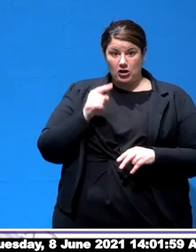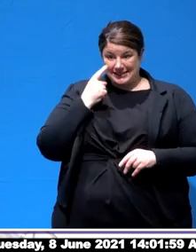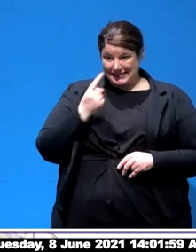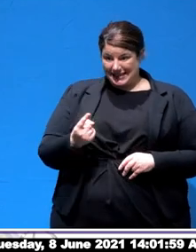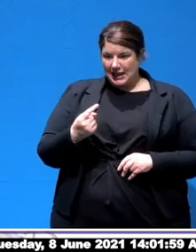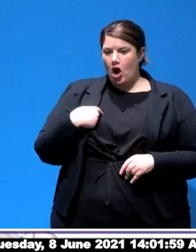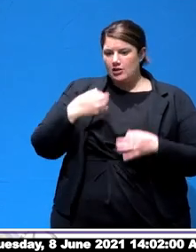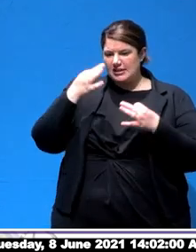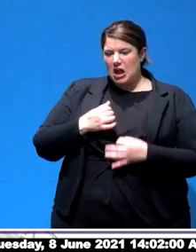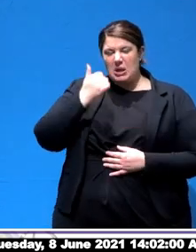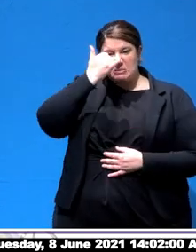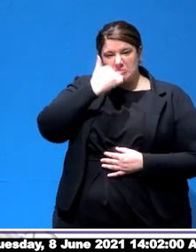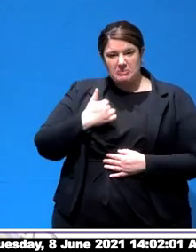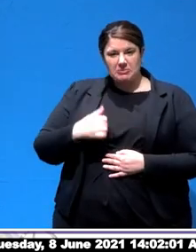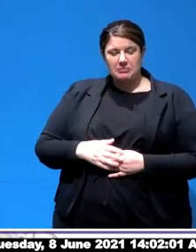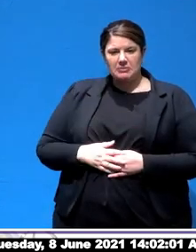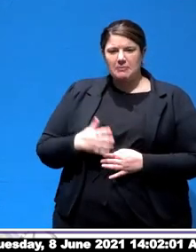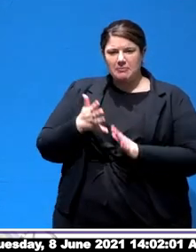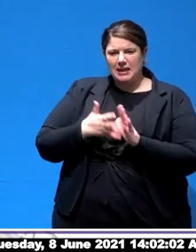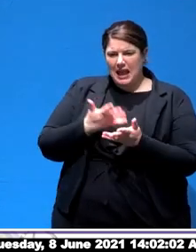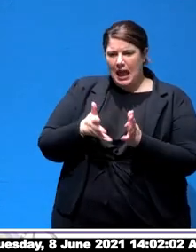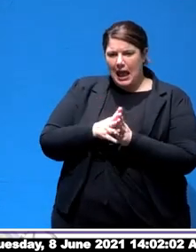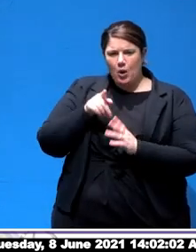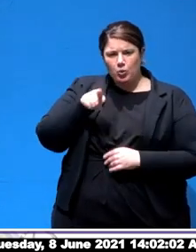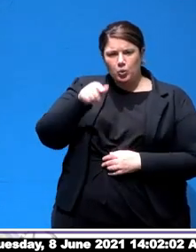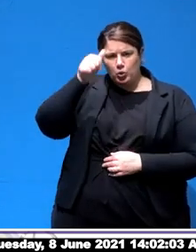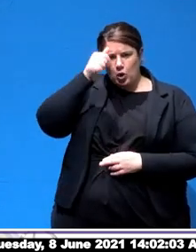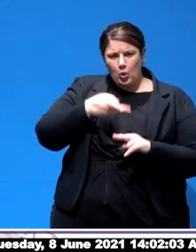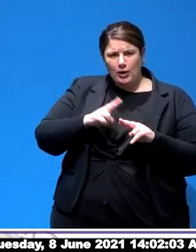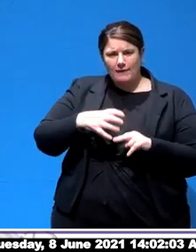how would you get a sense of whether that person was deliberately